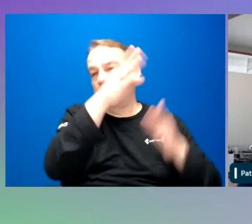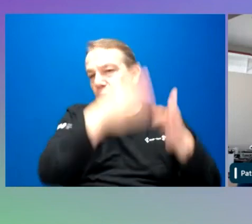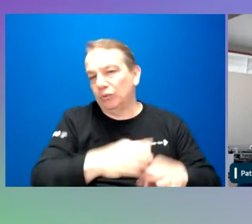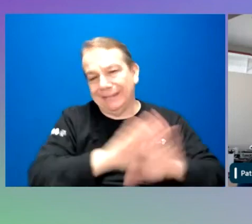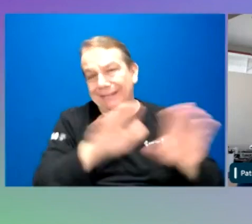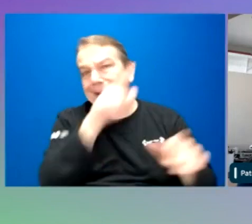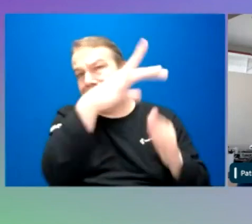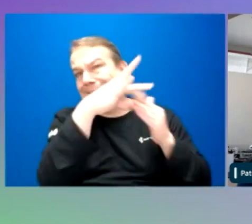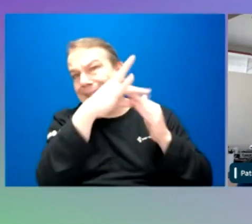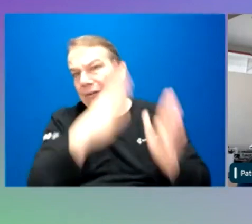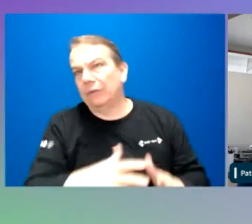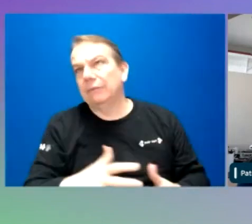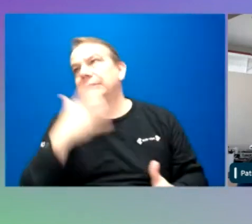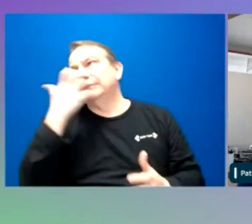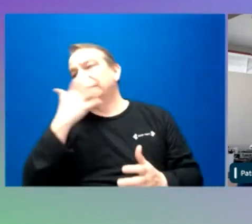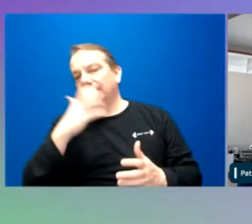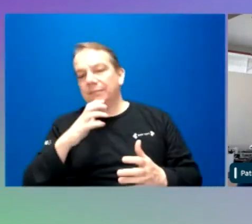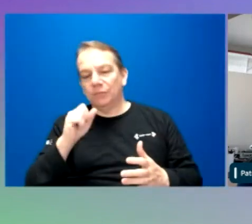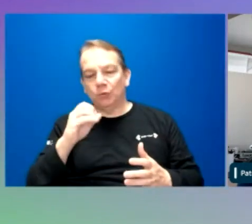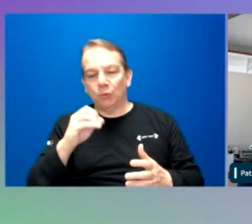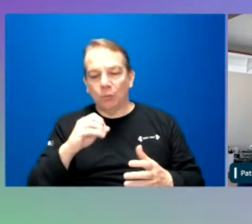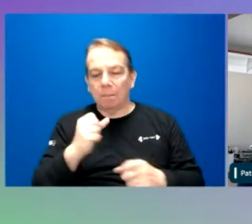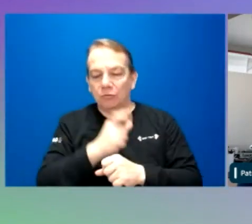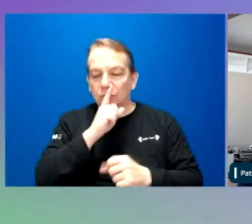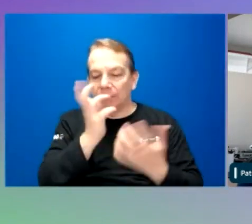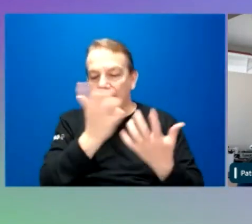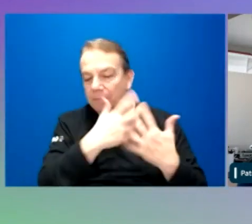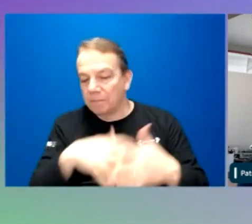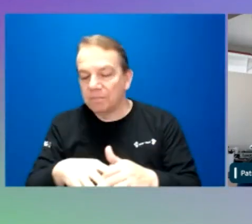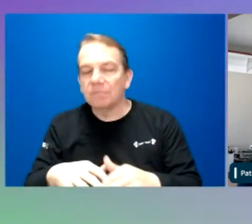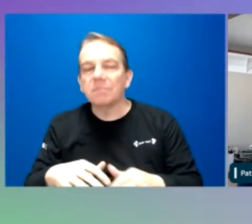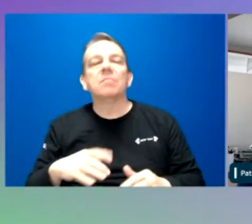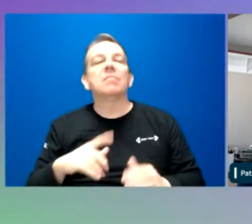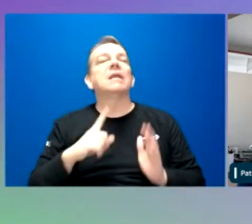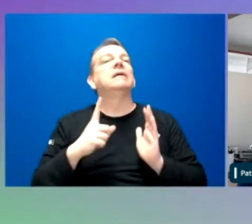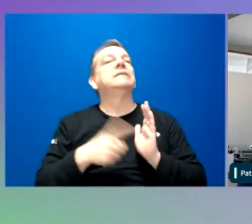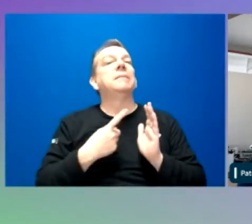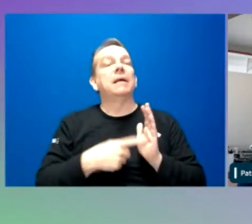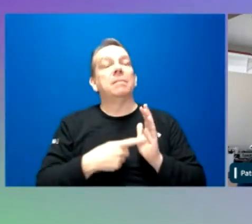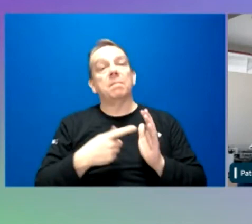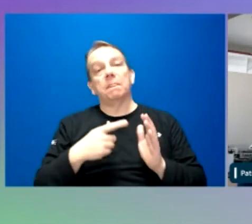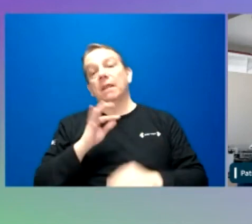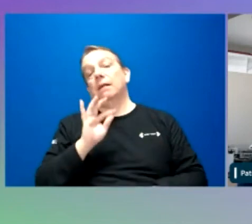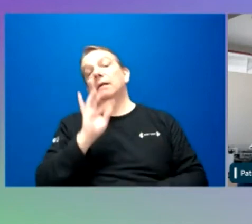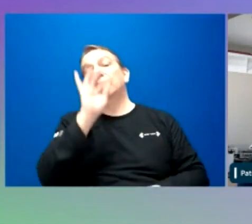sometimes it takes time. Slowly to get that message across.